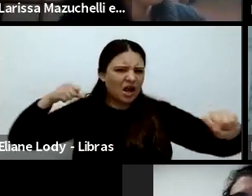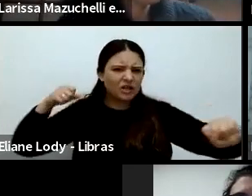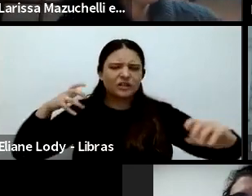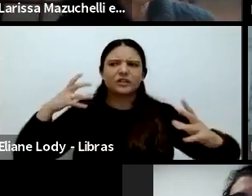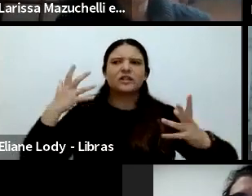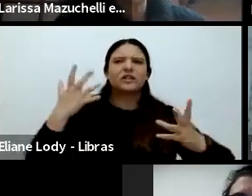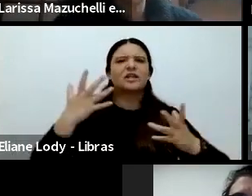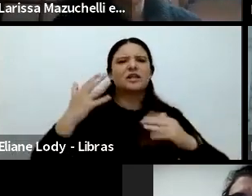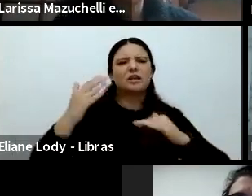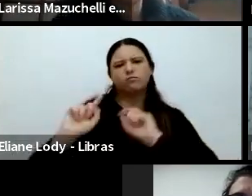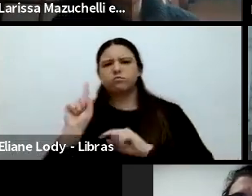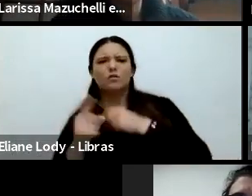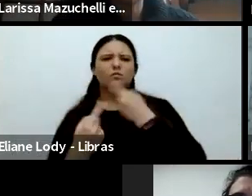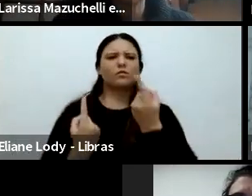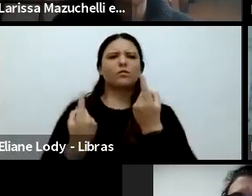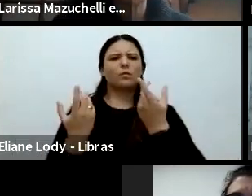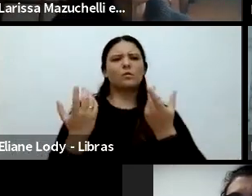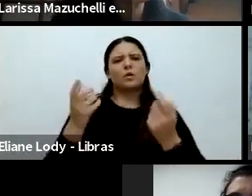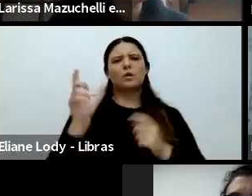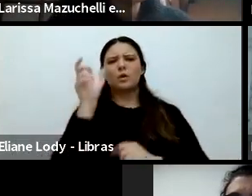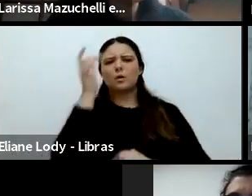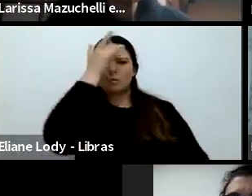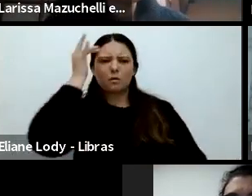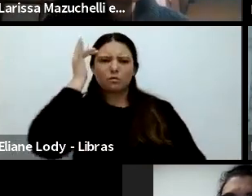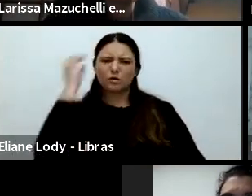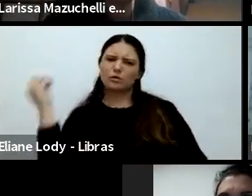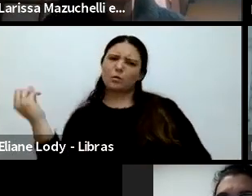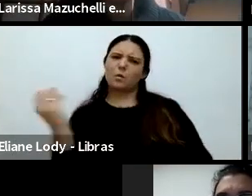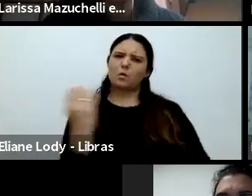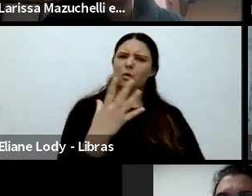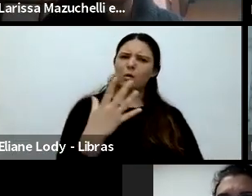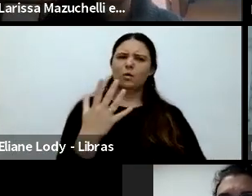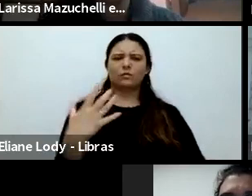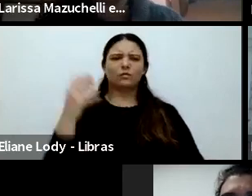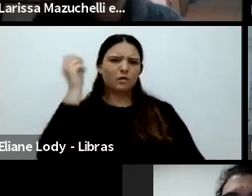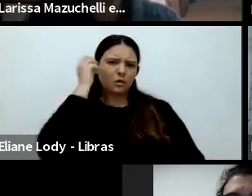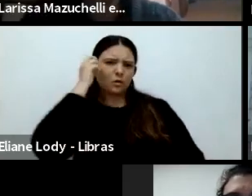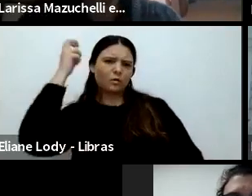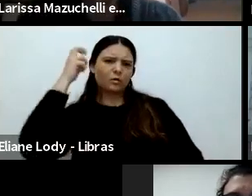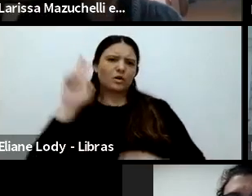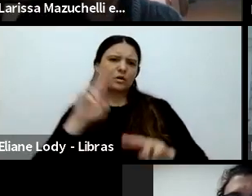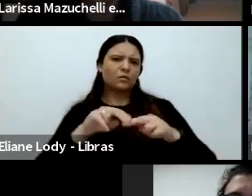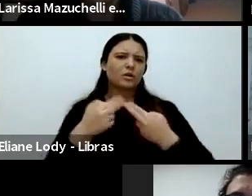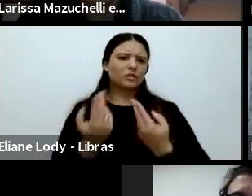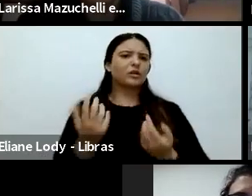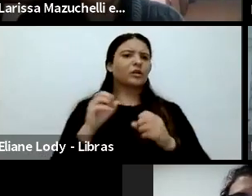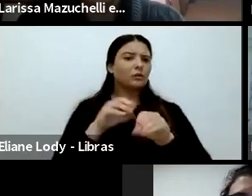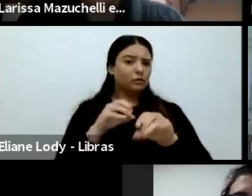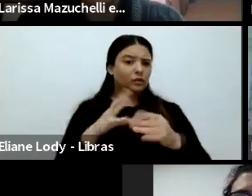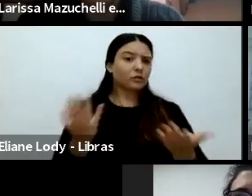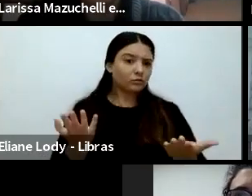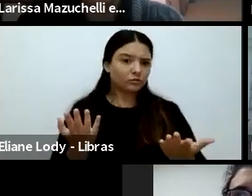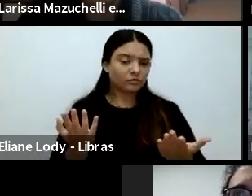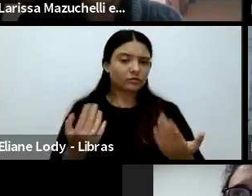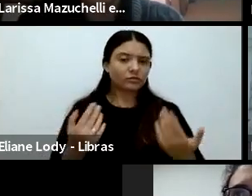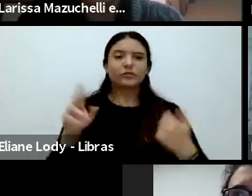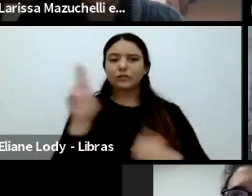soviet man wanted to evolve, the new soviet man. That's they called it. through education. edge Education was the prime medium